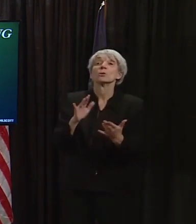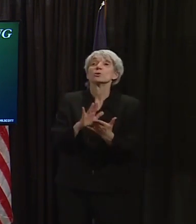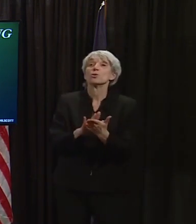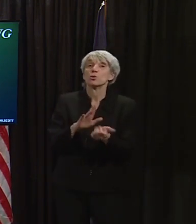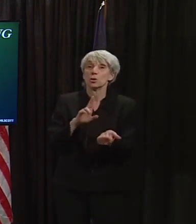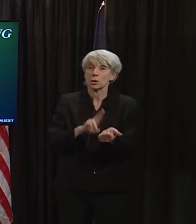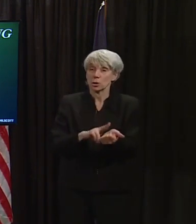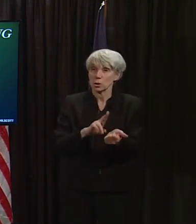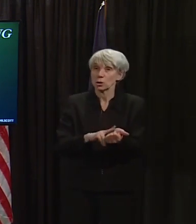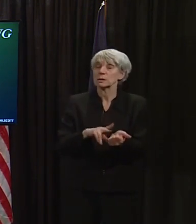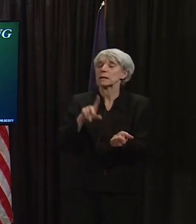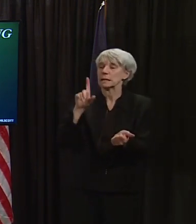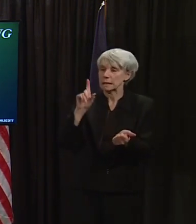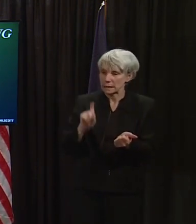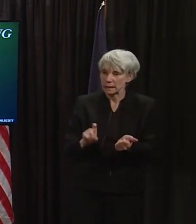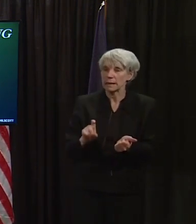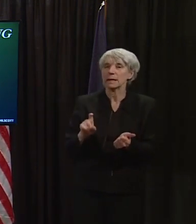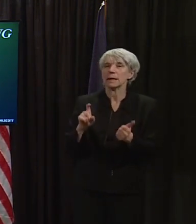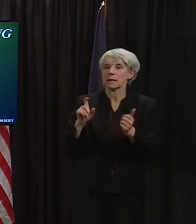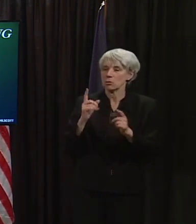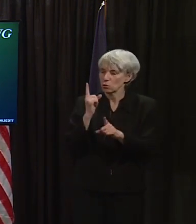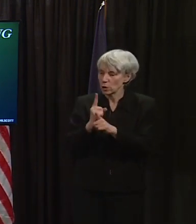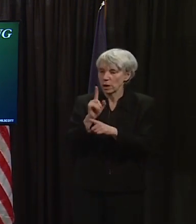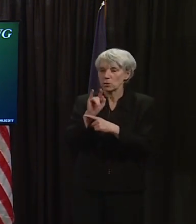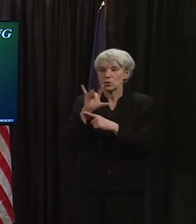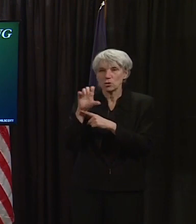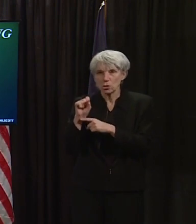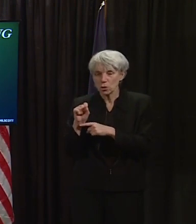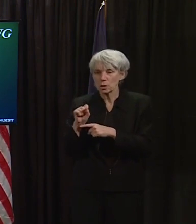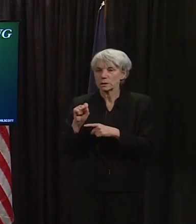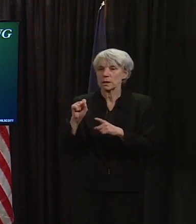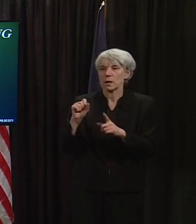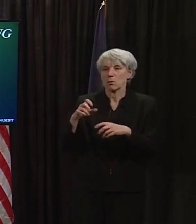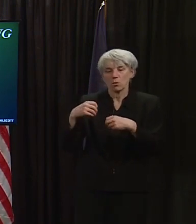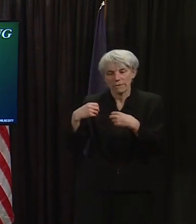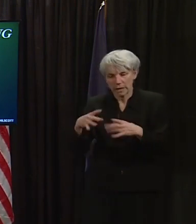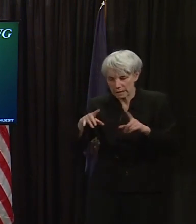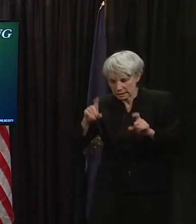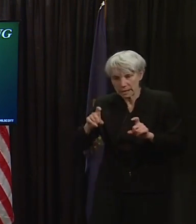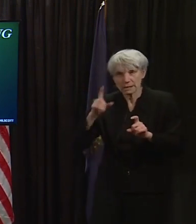provide on site diagnostic testing to symptomatic students and staff with